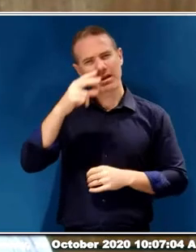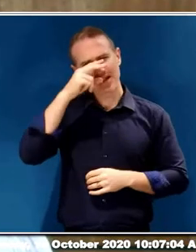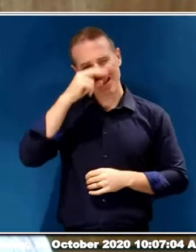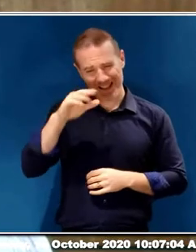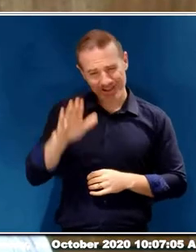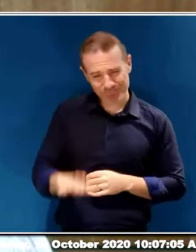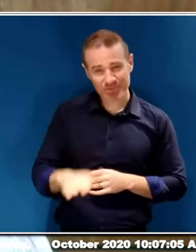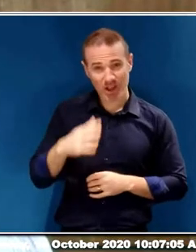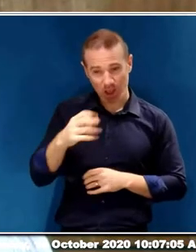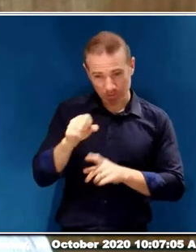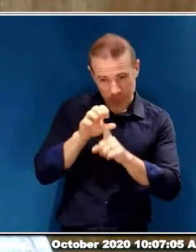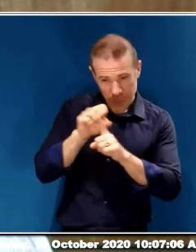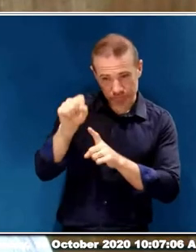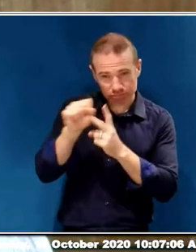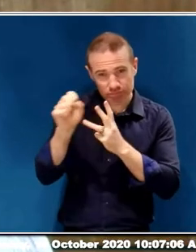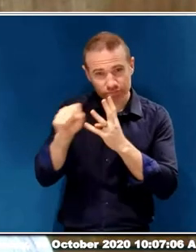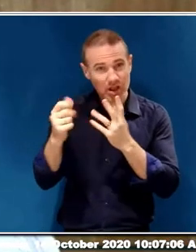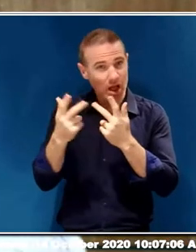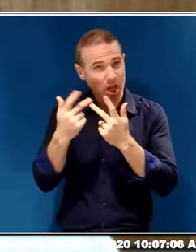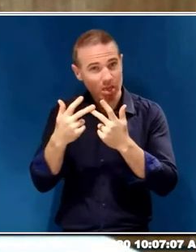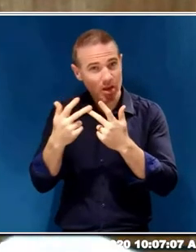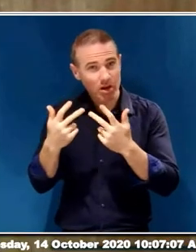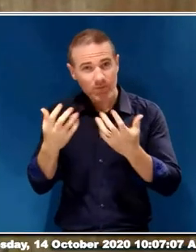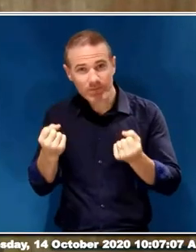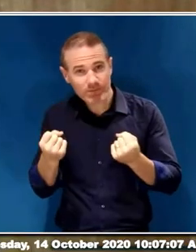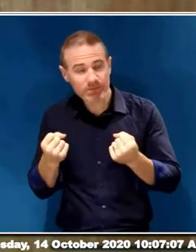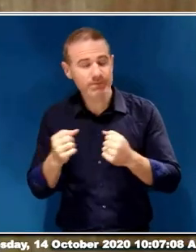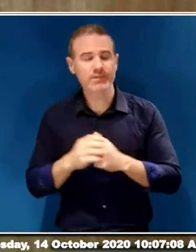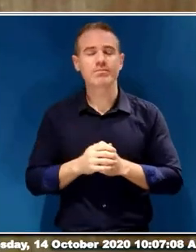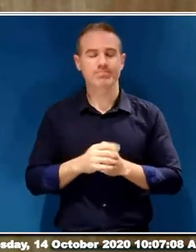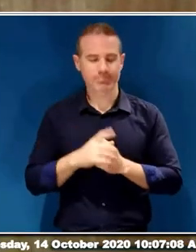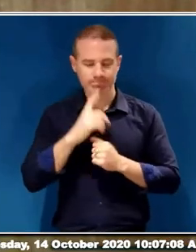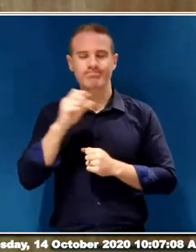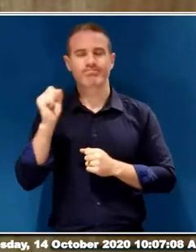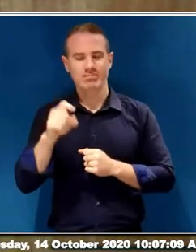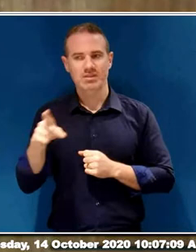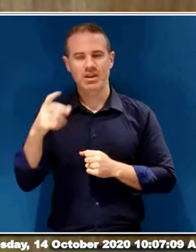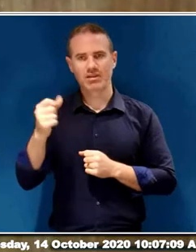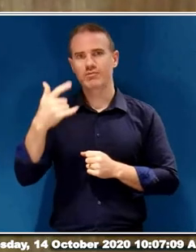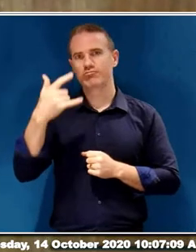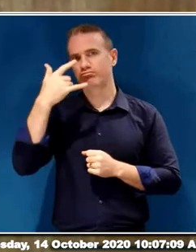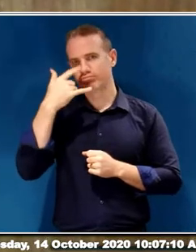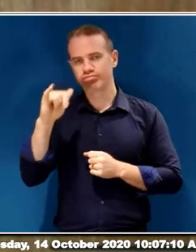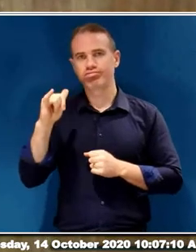So Kobe has severe anxiety and depression with suicidal ideation,